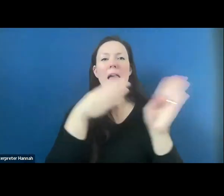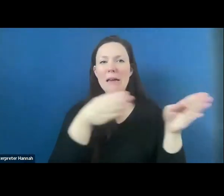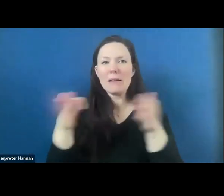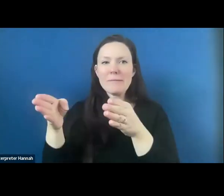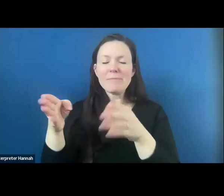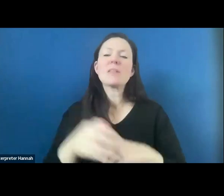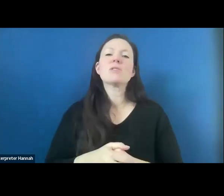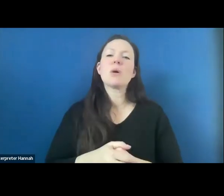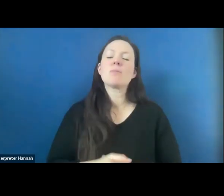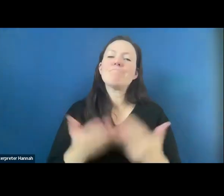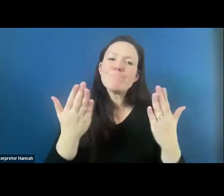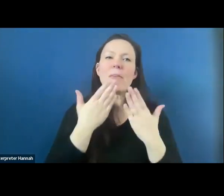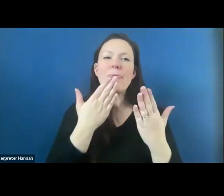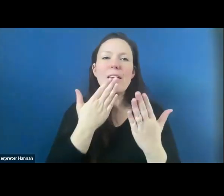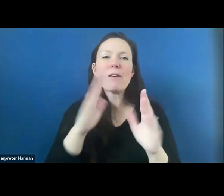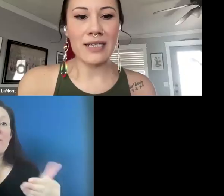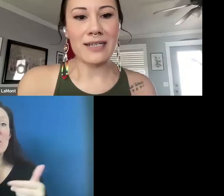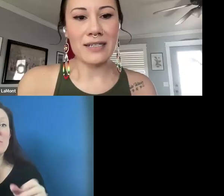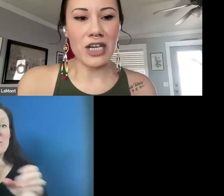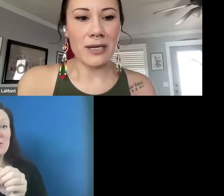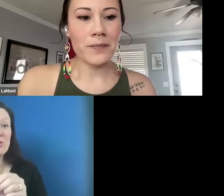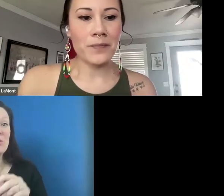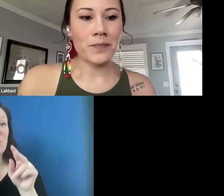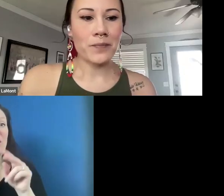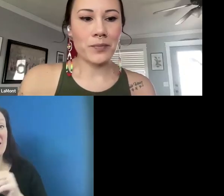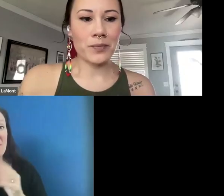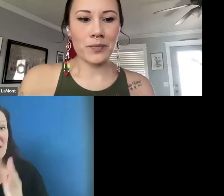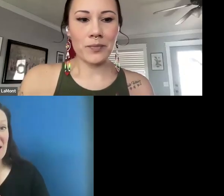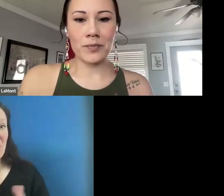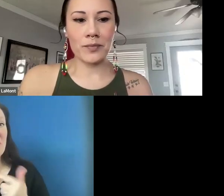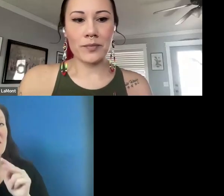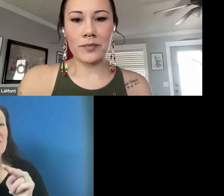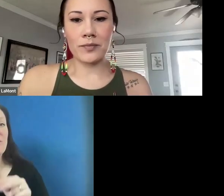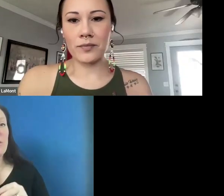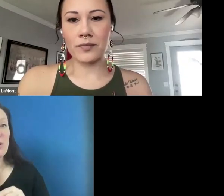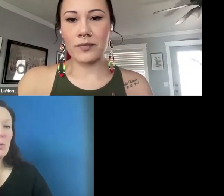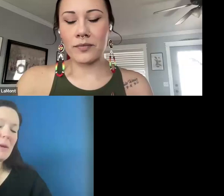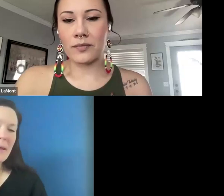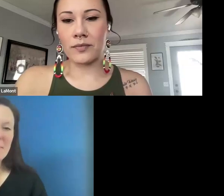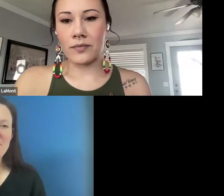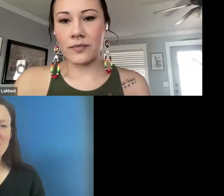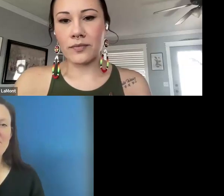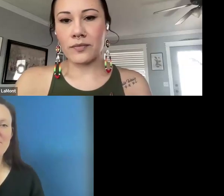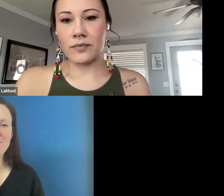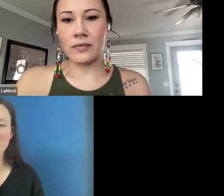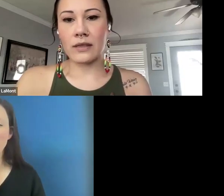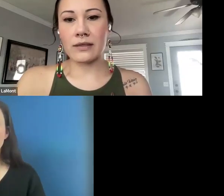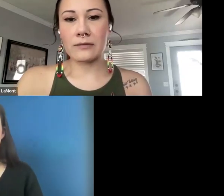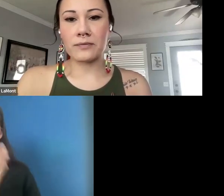on this panel and I look forward to the Q&A check. Thank you so, so much, Ash.